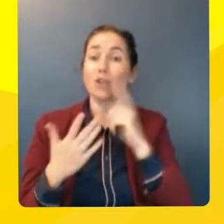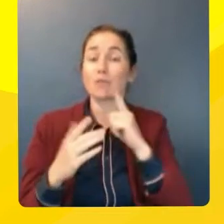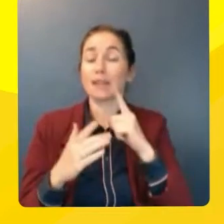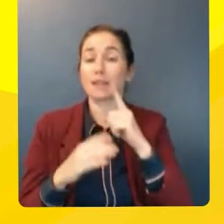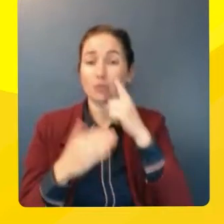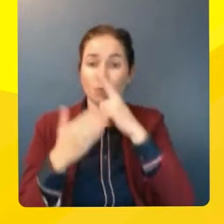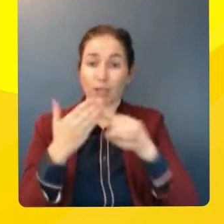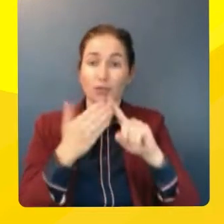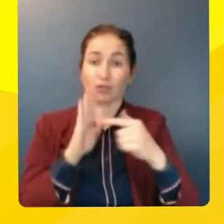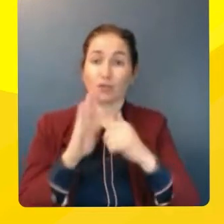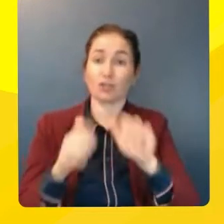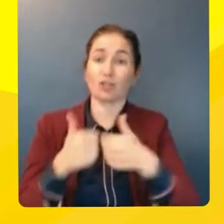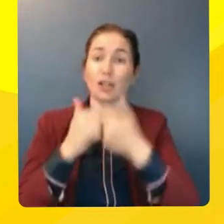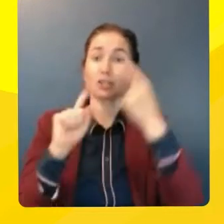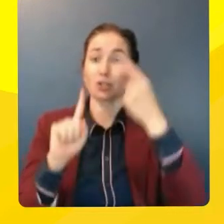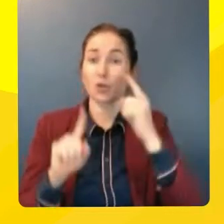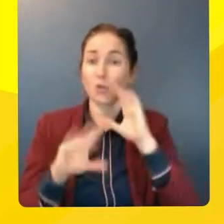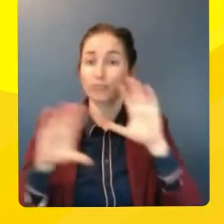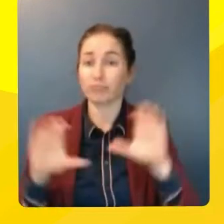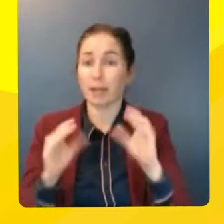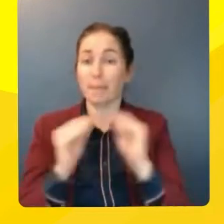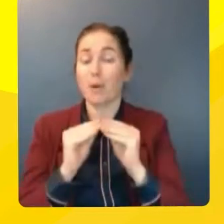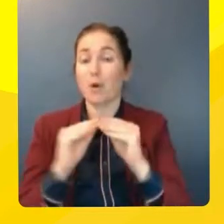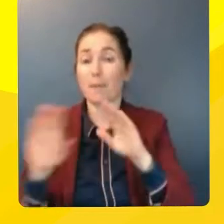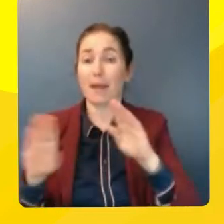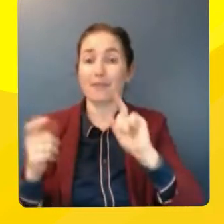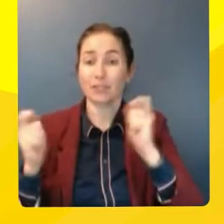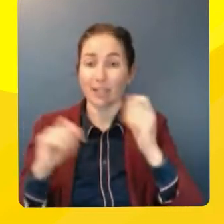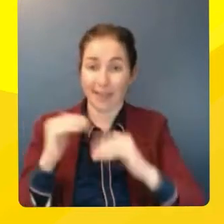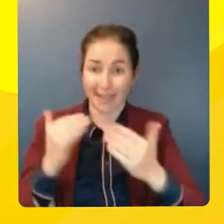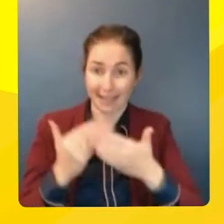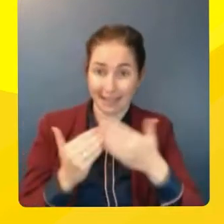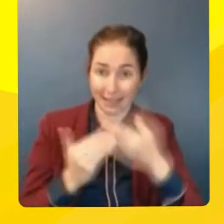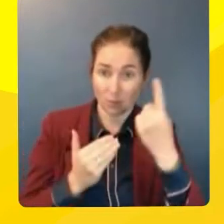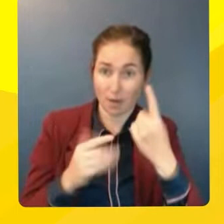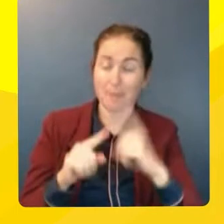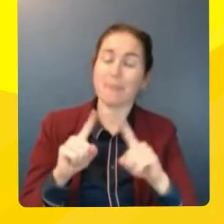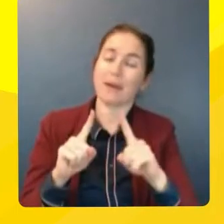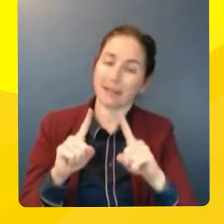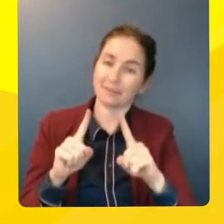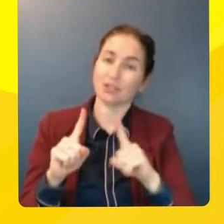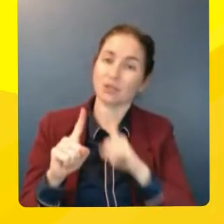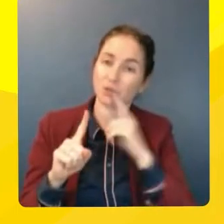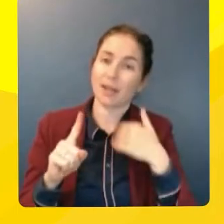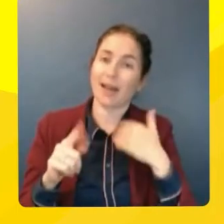more behavior change than easy ones, but there is such a thing as goals that are too challenging,